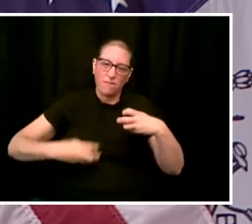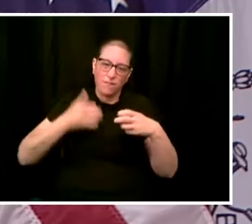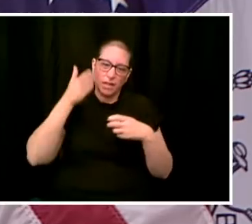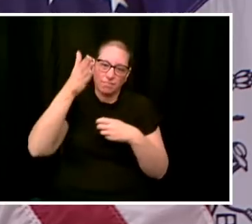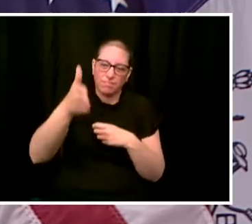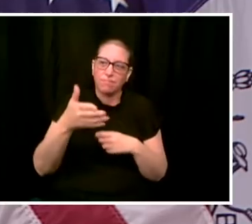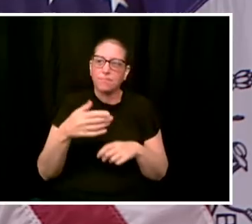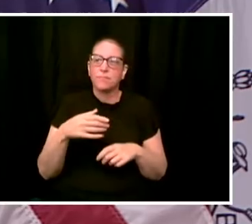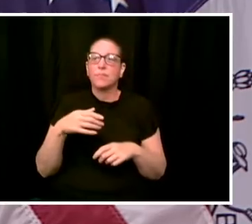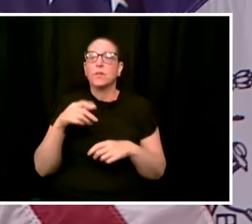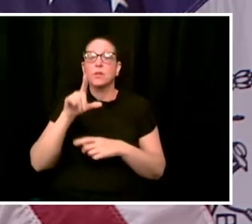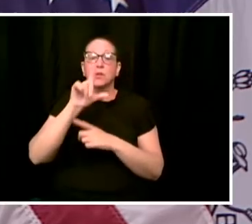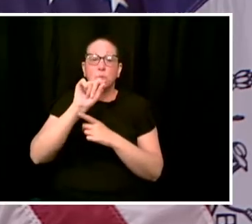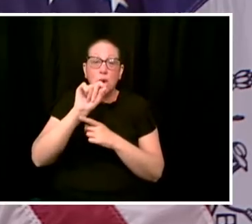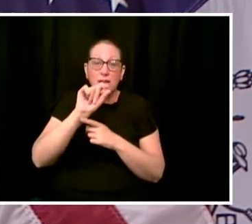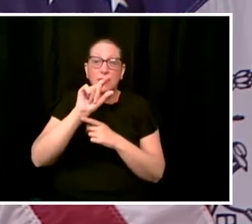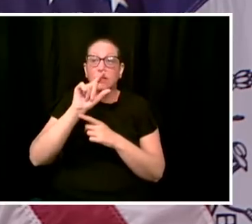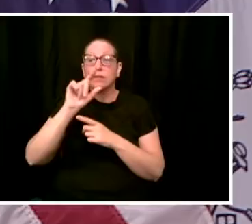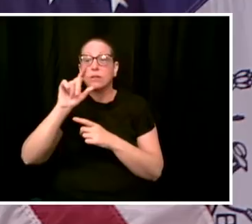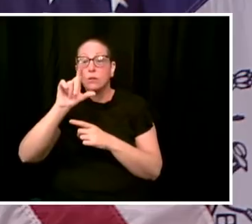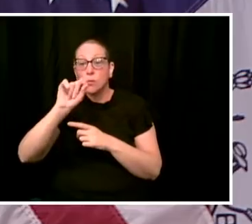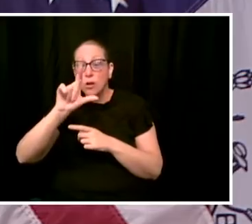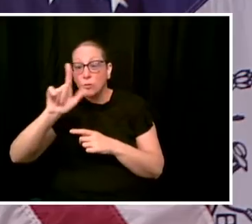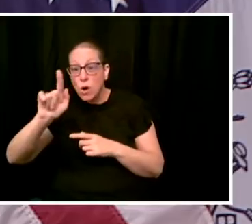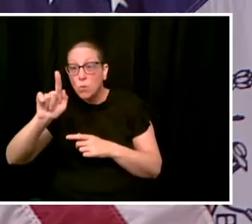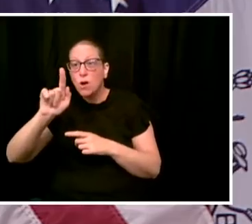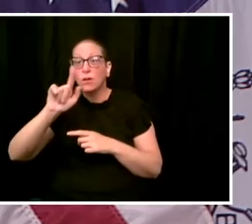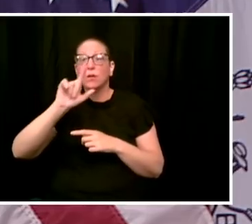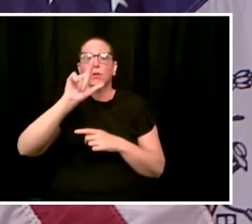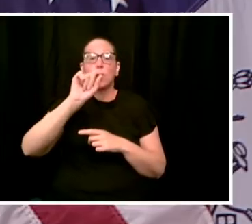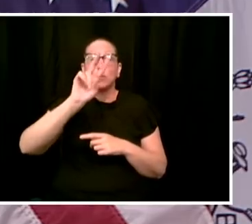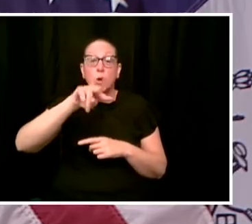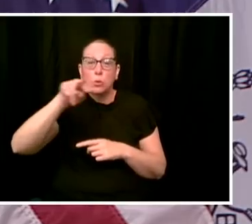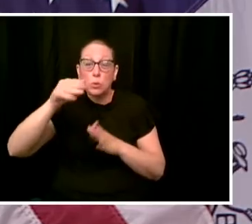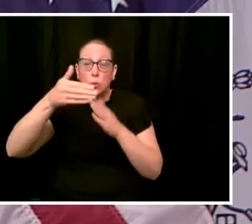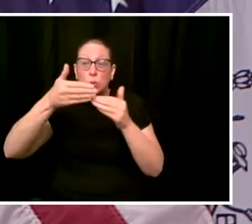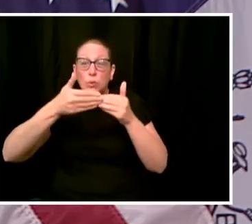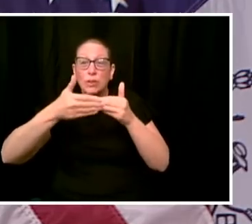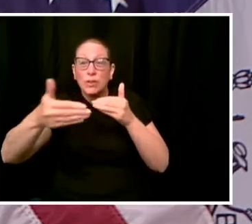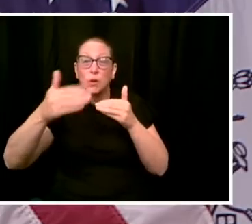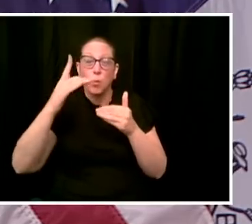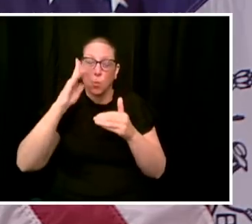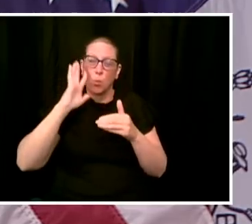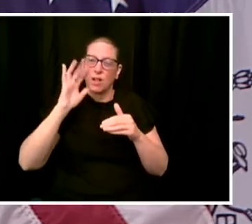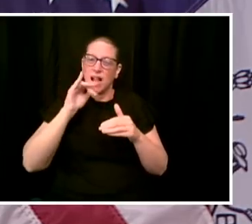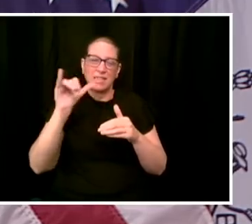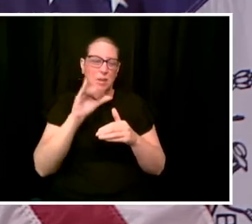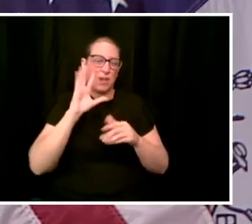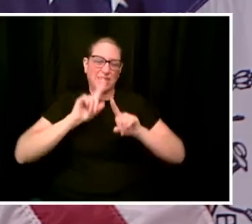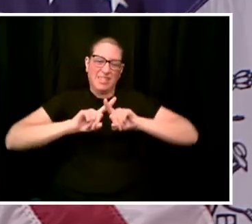USUAL. IT WILL BE INCRIBEDLY TOUGH. WE'RE GOING TO HAVE TO SUPPORT